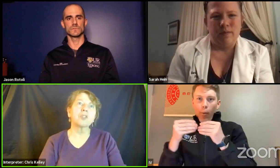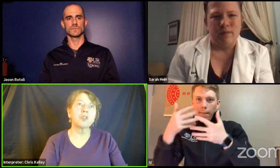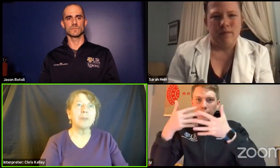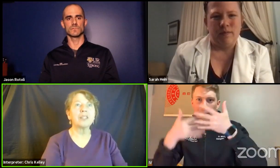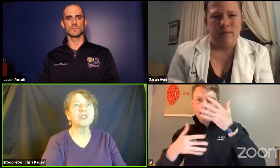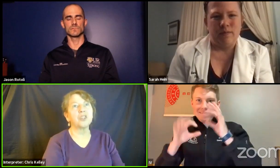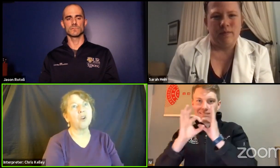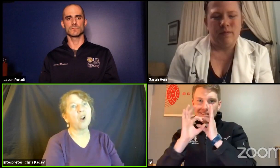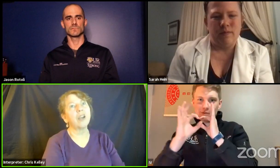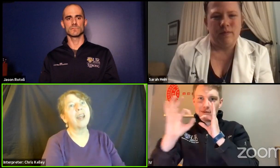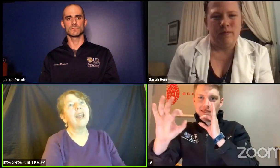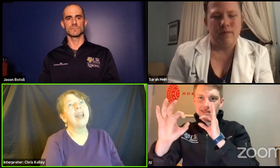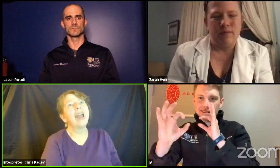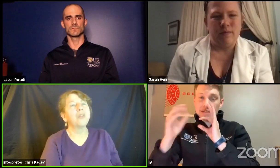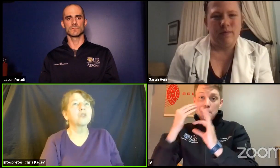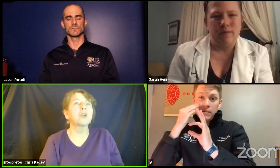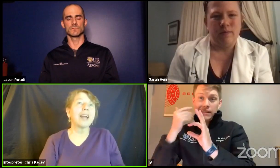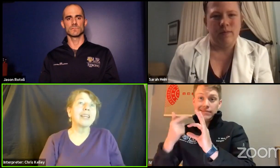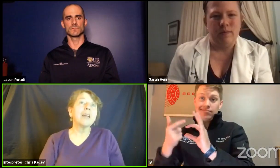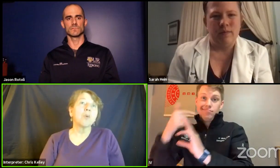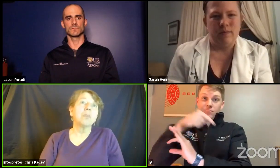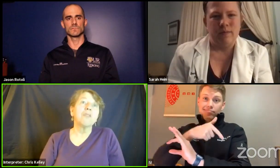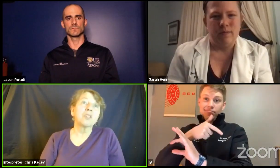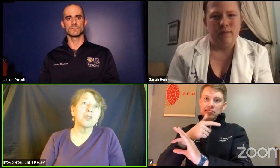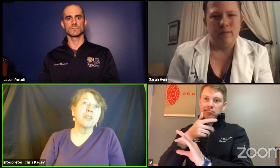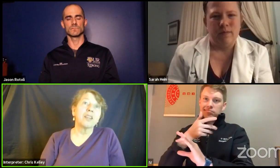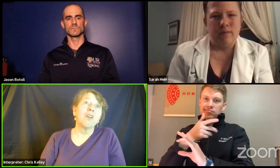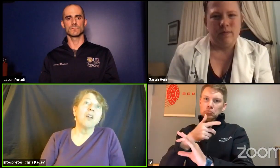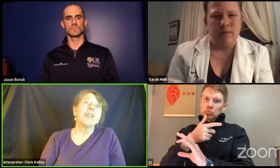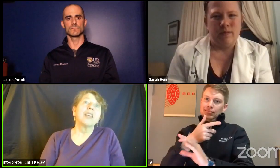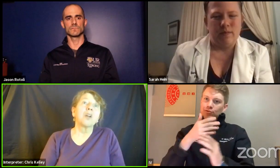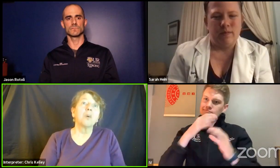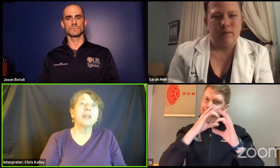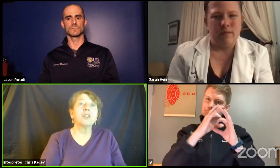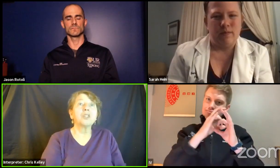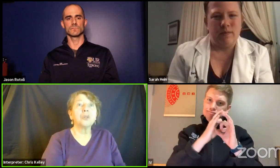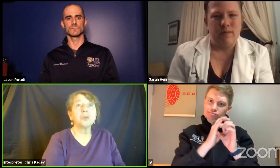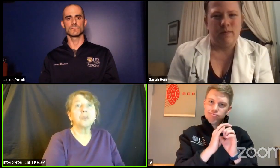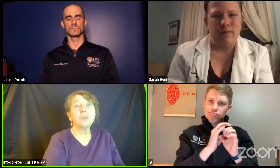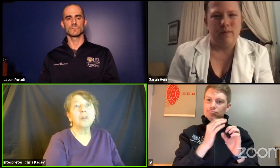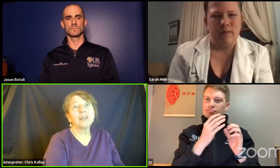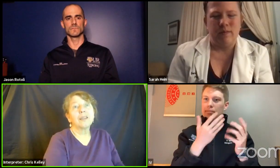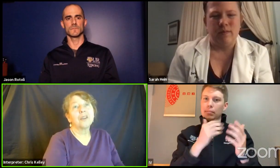like an elephant was sitting on their chest. And they went to the ER and it turned out to be a